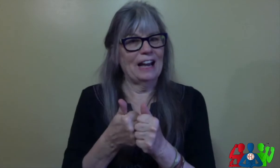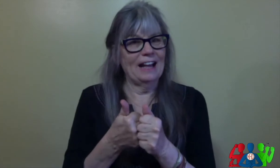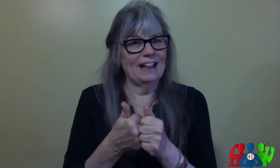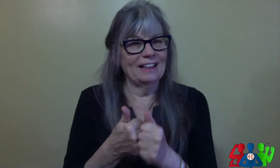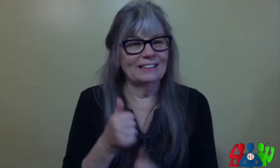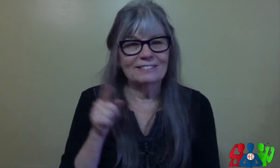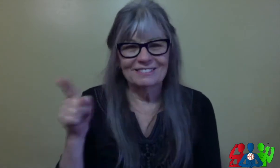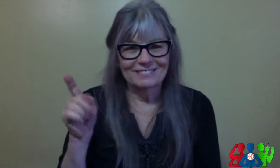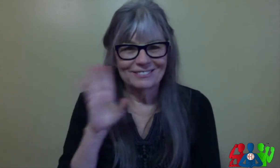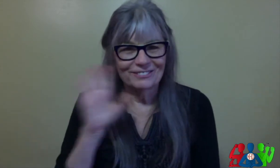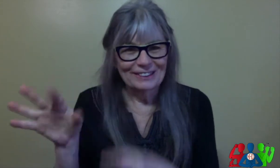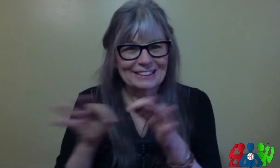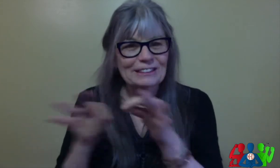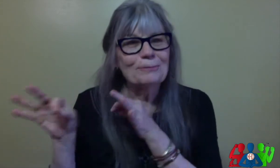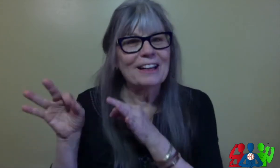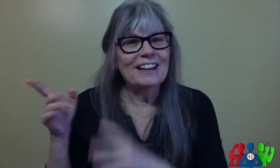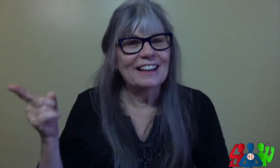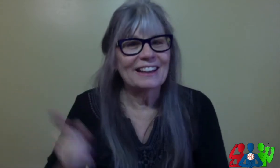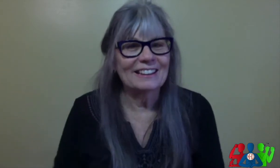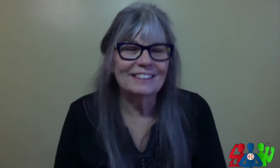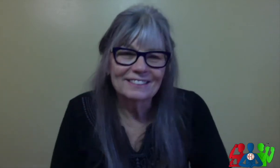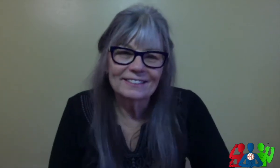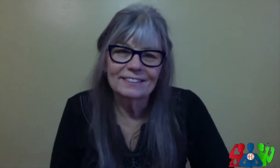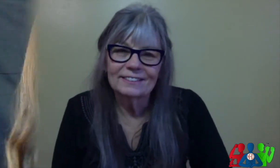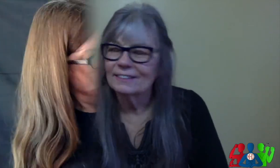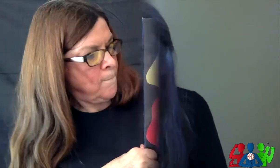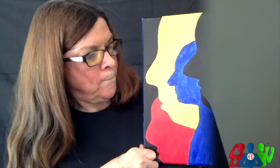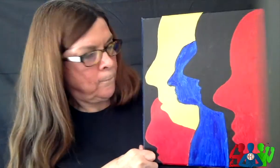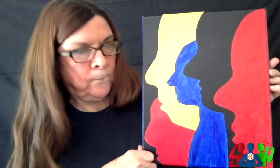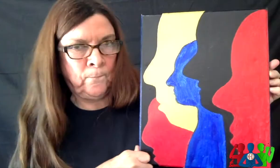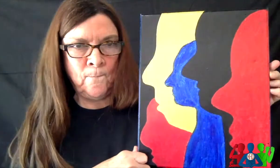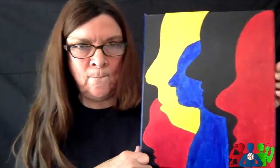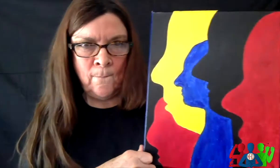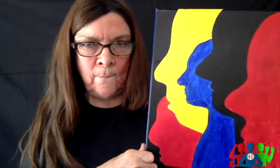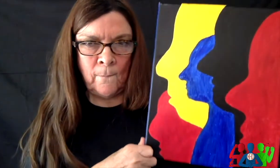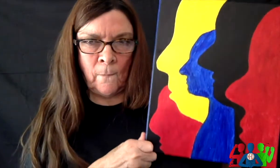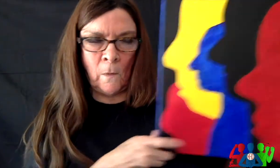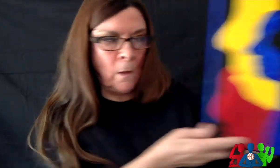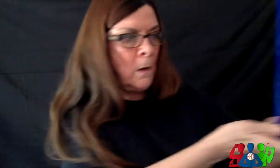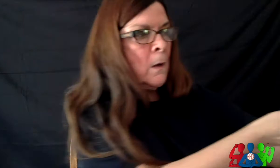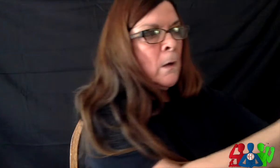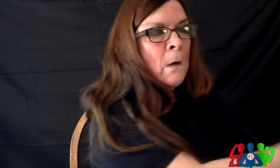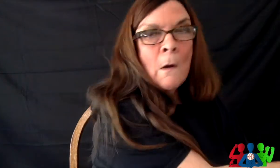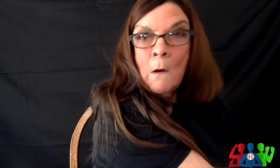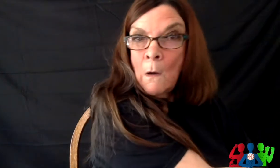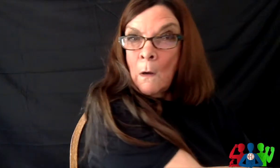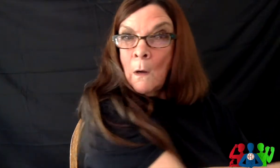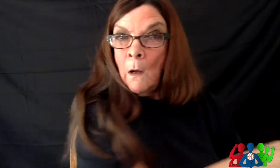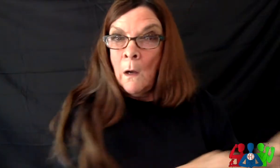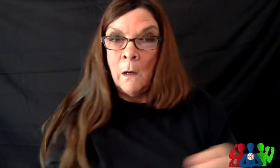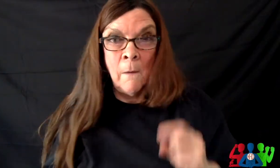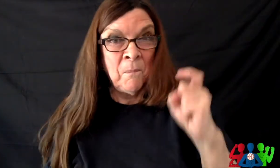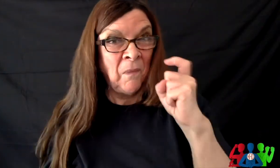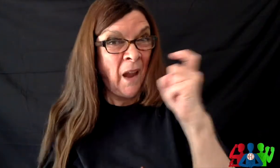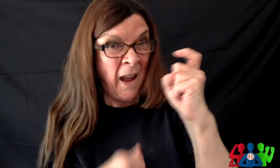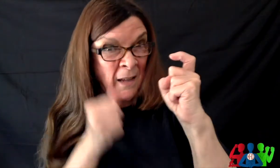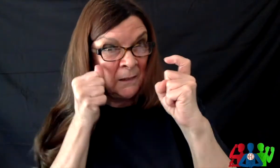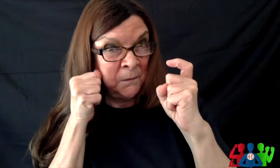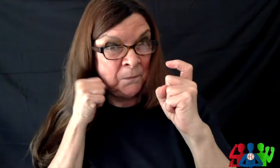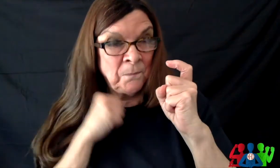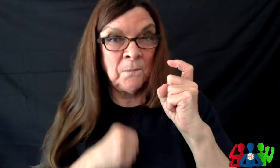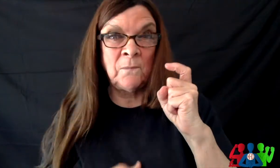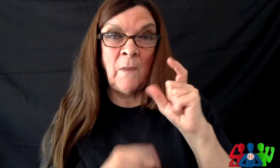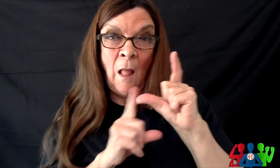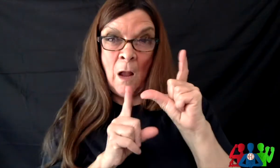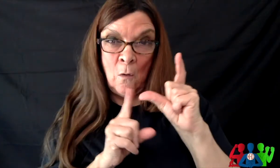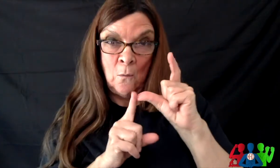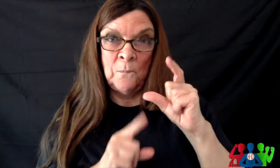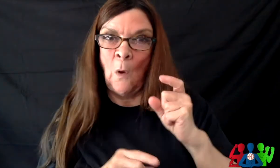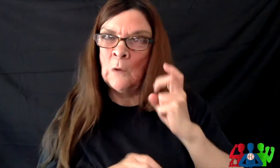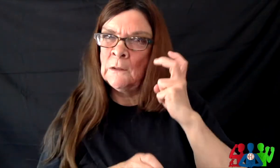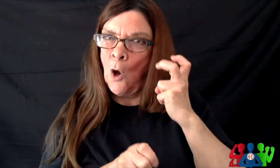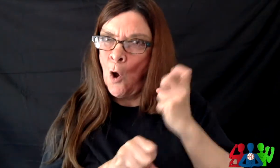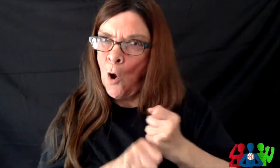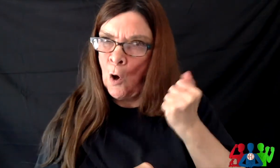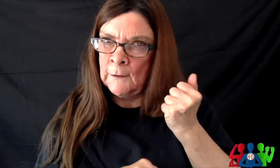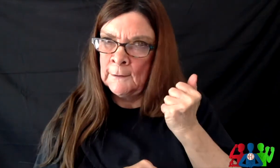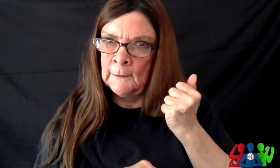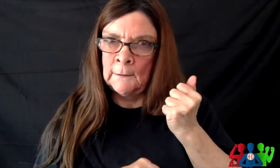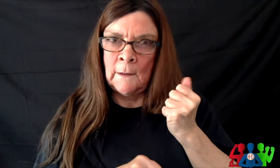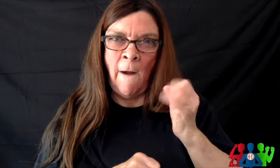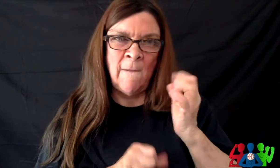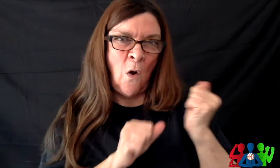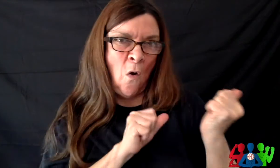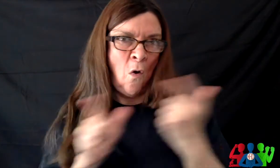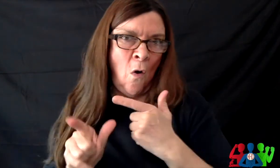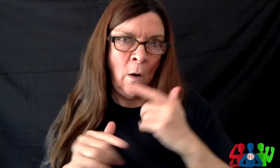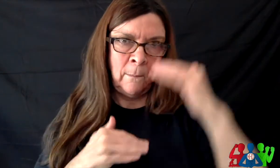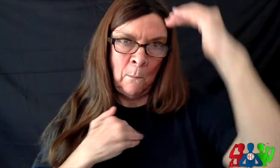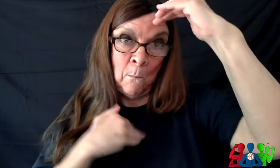it was that she developed that portrait and the challenges she faced.